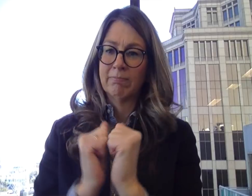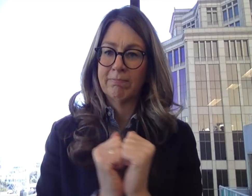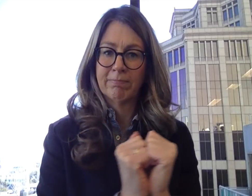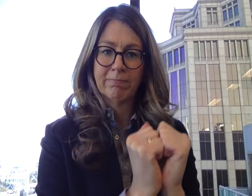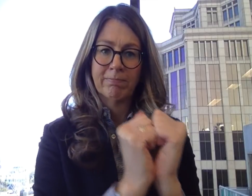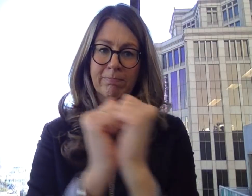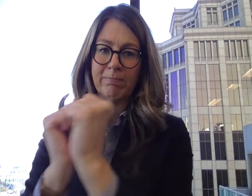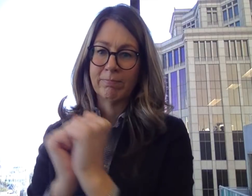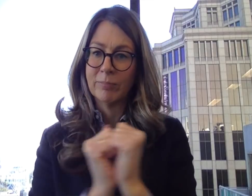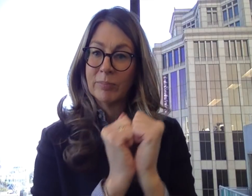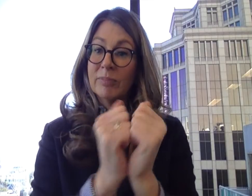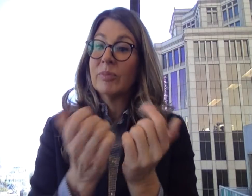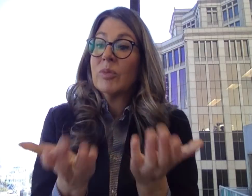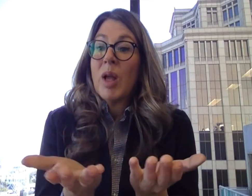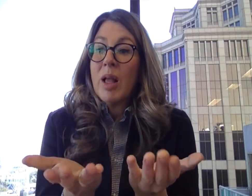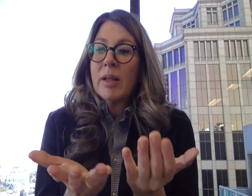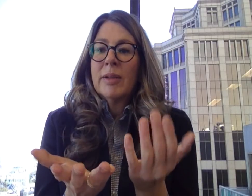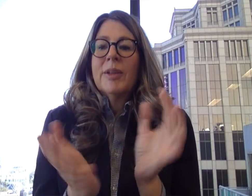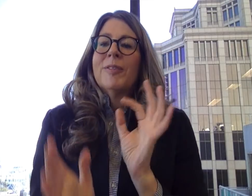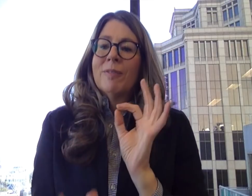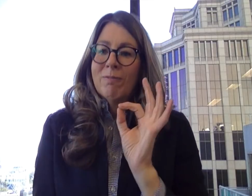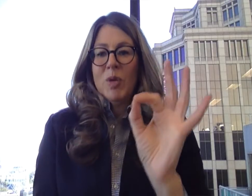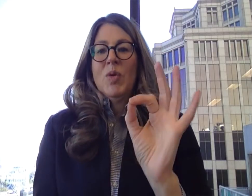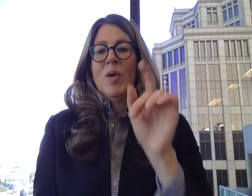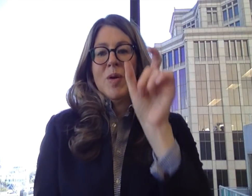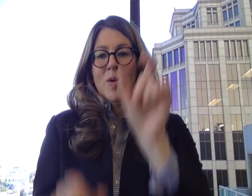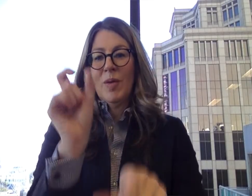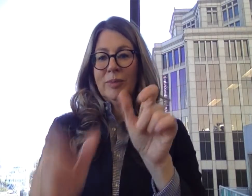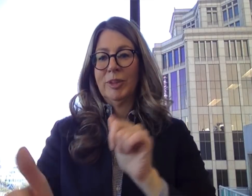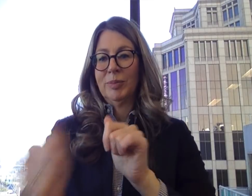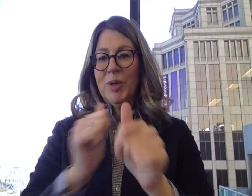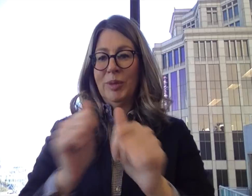an ICSD that puts our athletes and our members